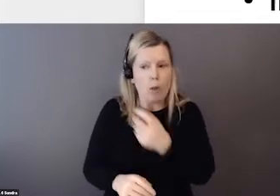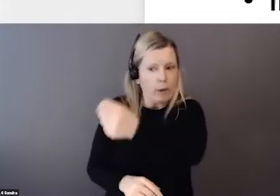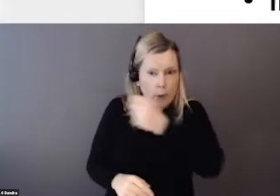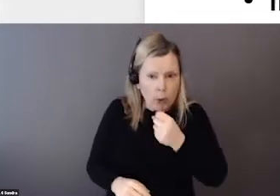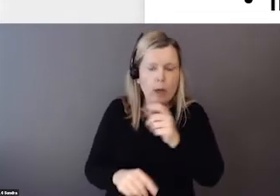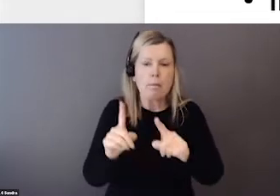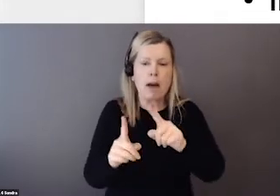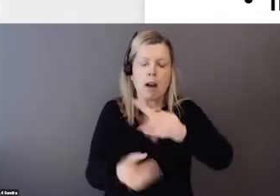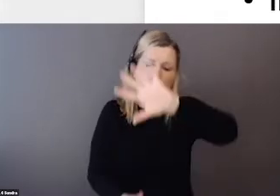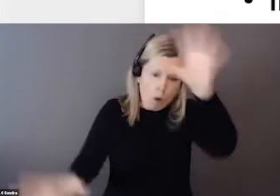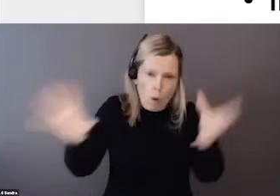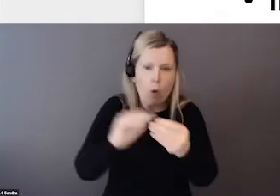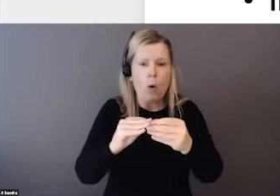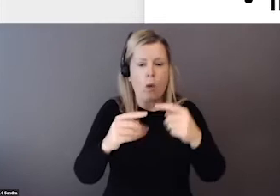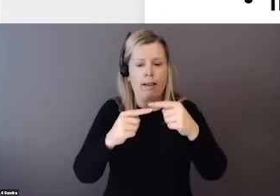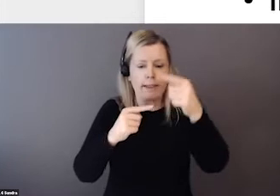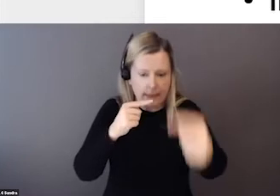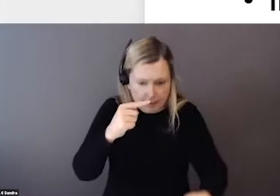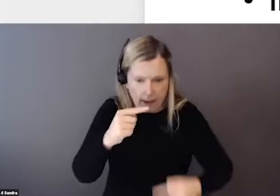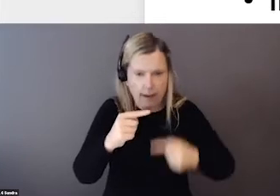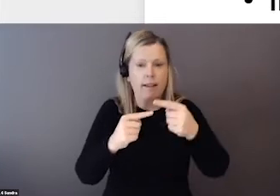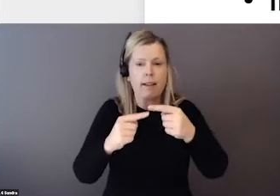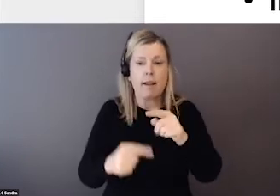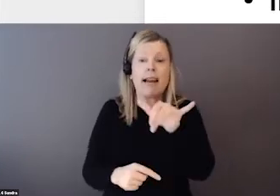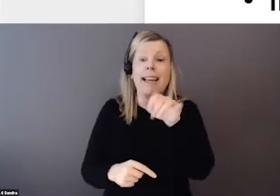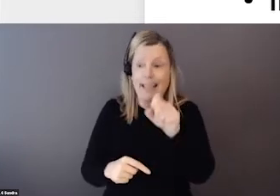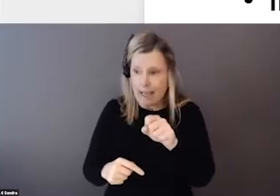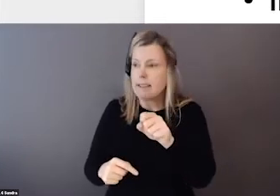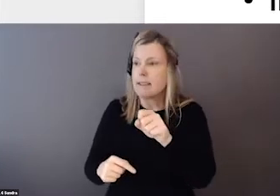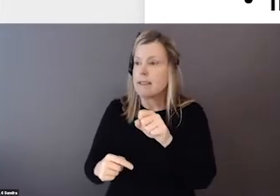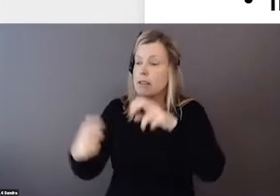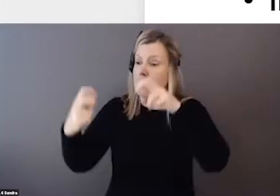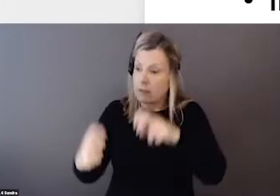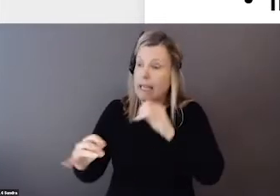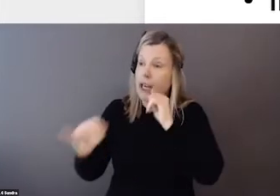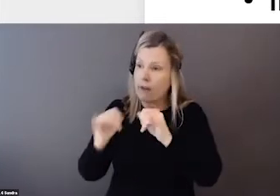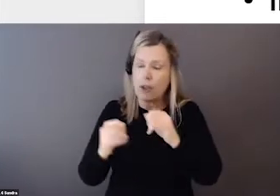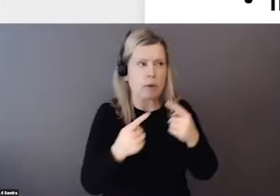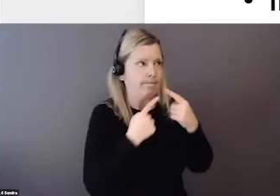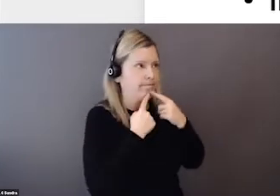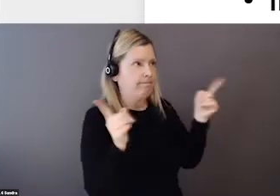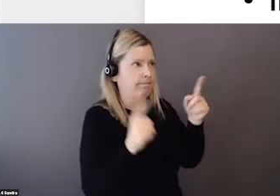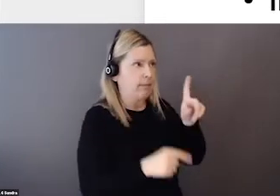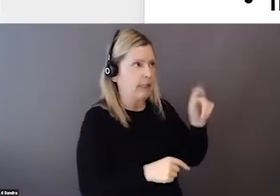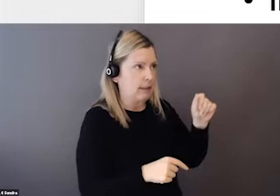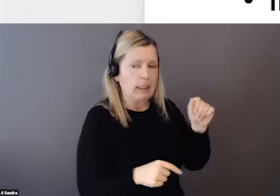We're interested in yes, the job interview and navigating disclosure and accommodation but also we're interested in workplace social environment.